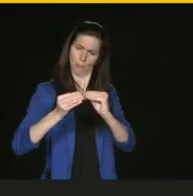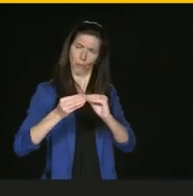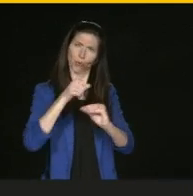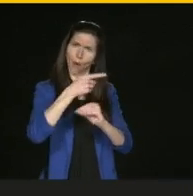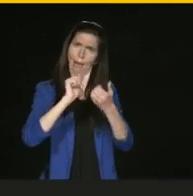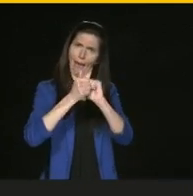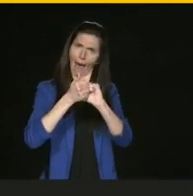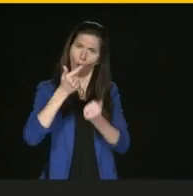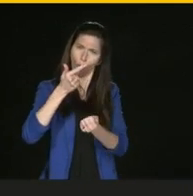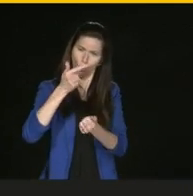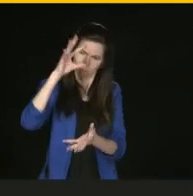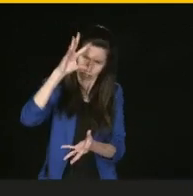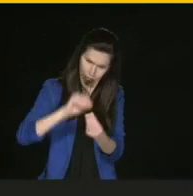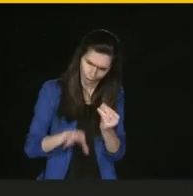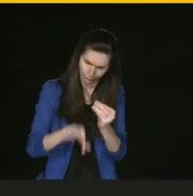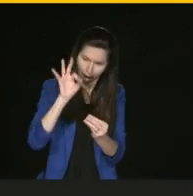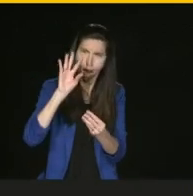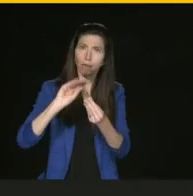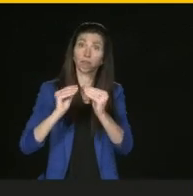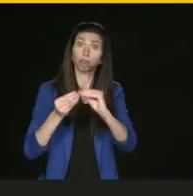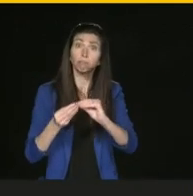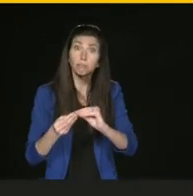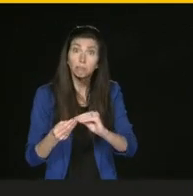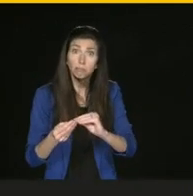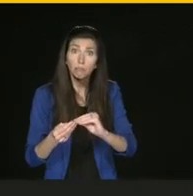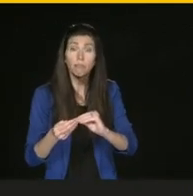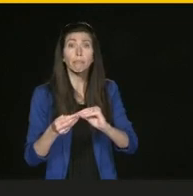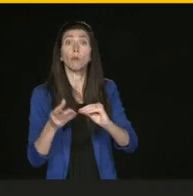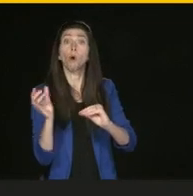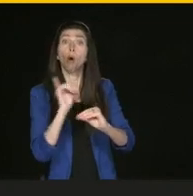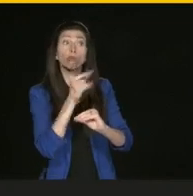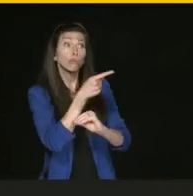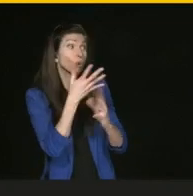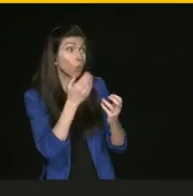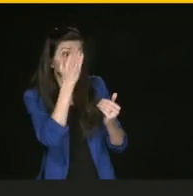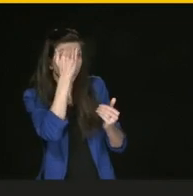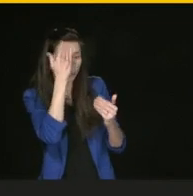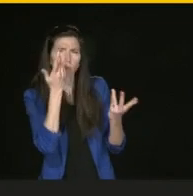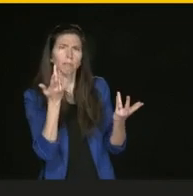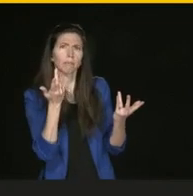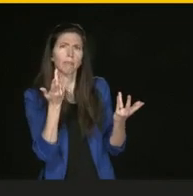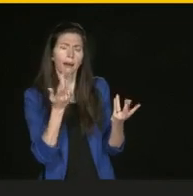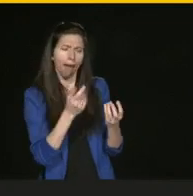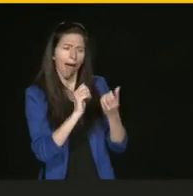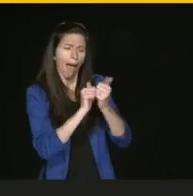RATE EXACTLY? THAT'S A GUESS BECAUSE YOU DON'T KNOW THE TOTAL NUMBER OF PEOPLE